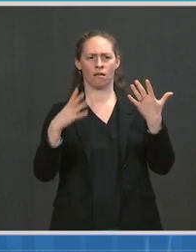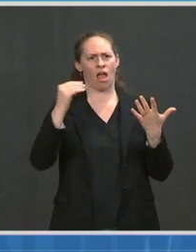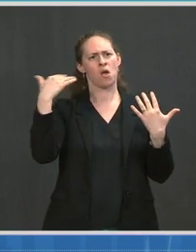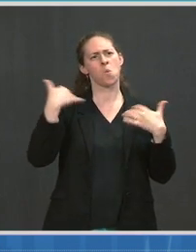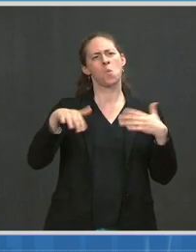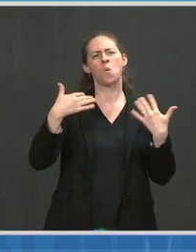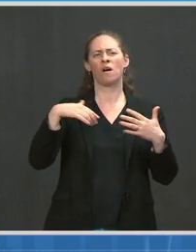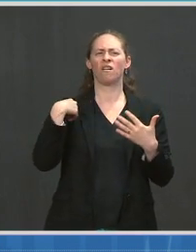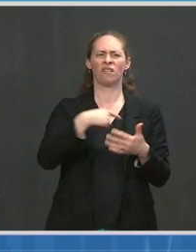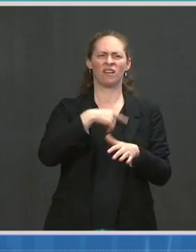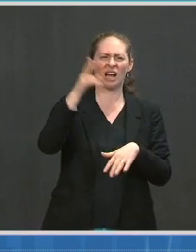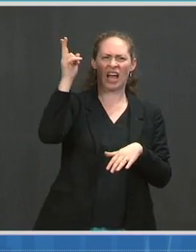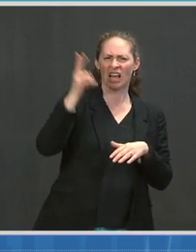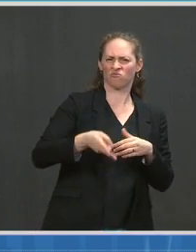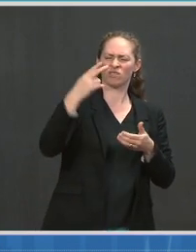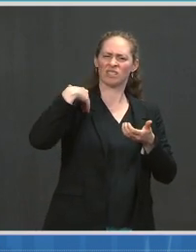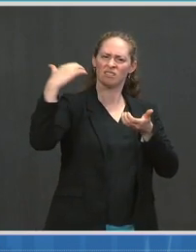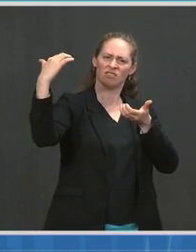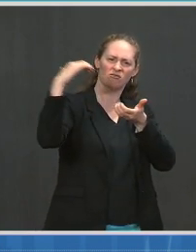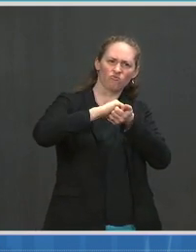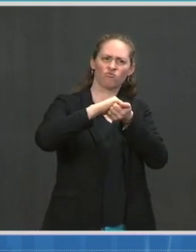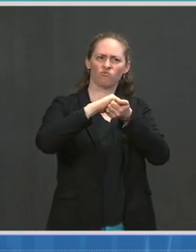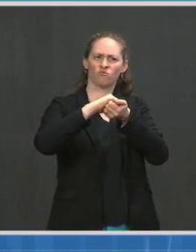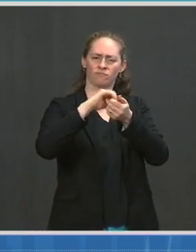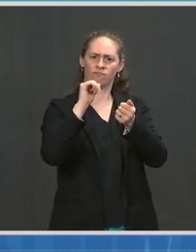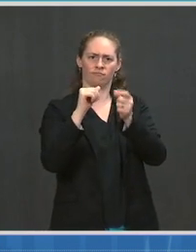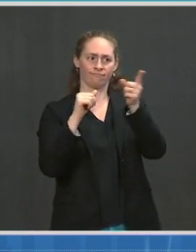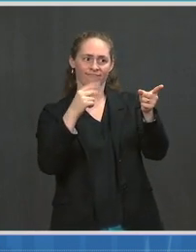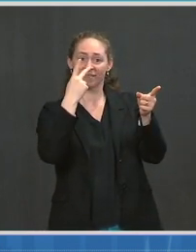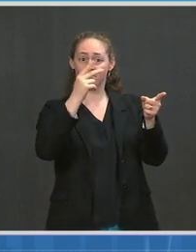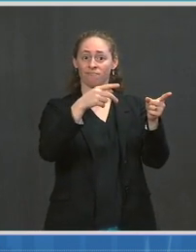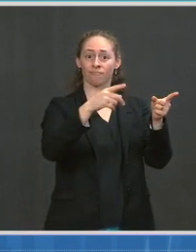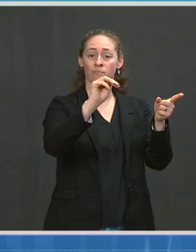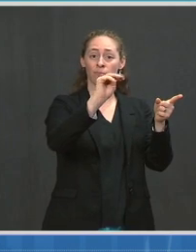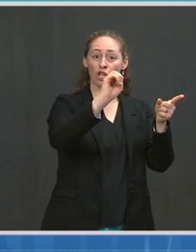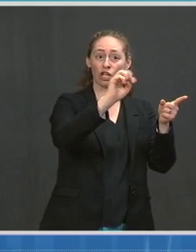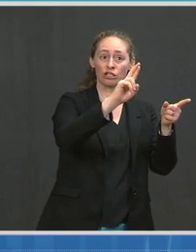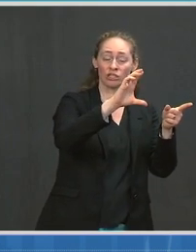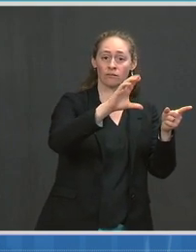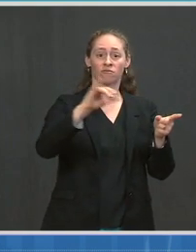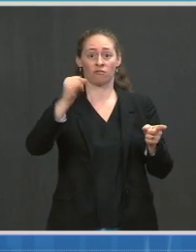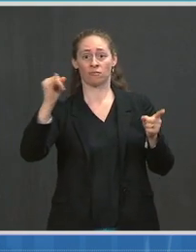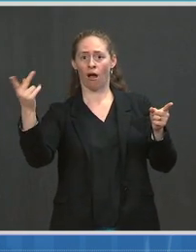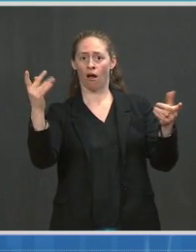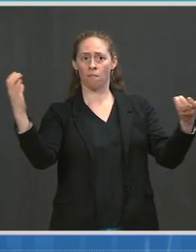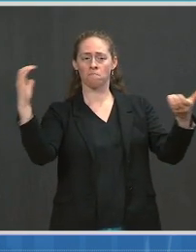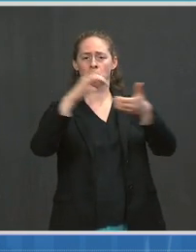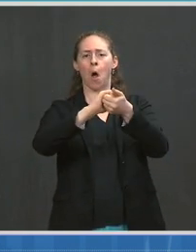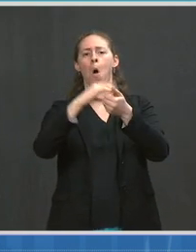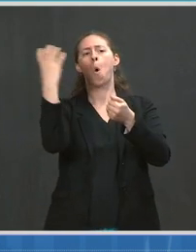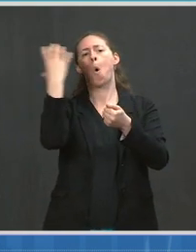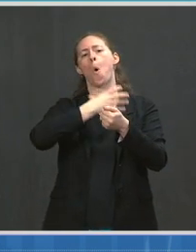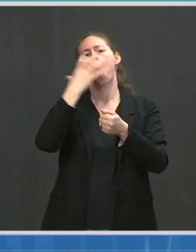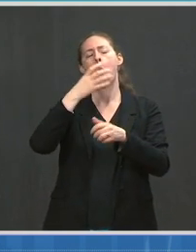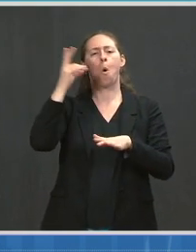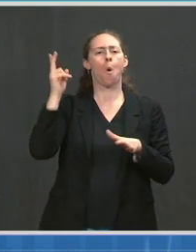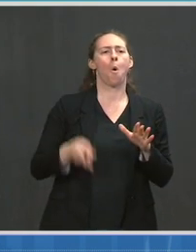This week, a total of more than 27 million doses went to states, tribes, and territories, and through the federal channels.